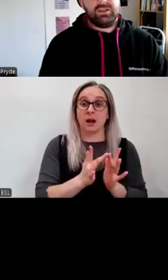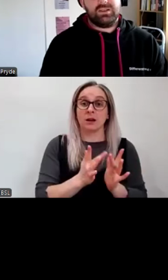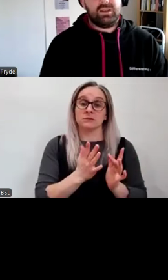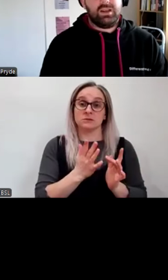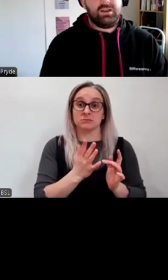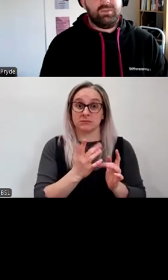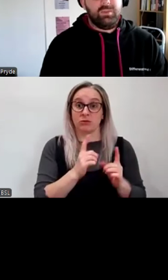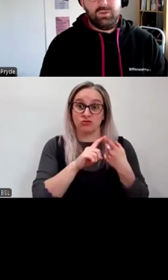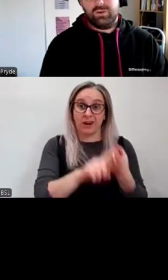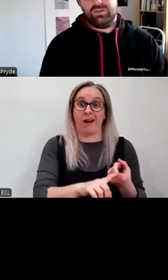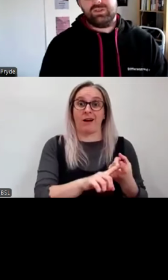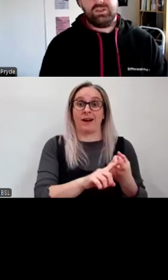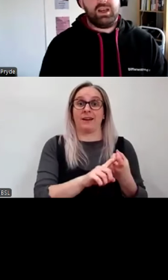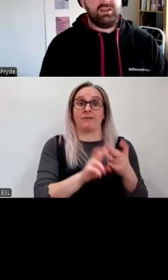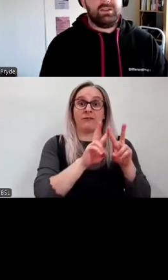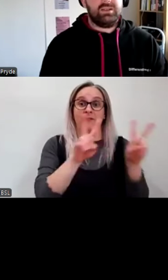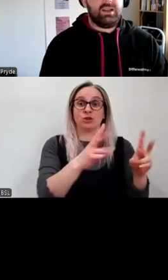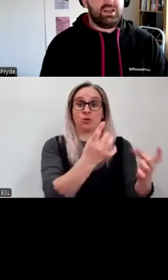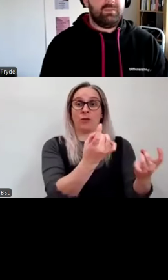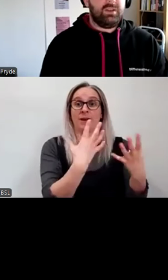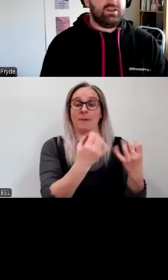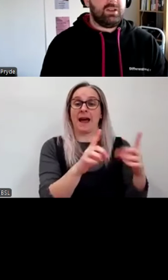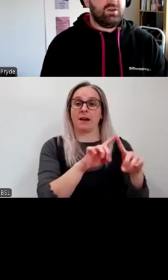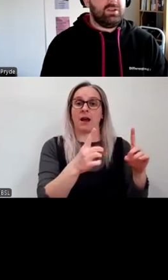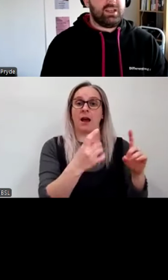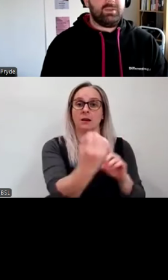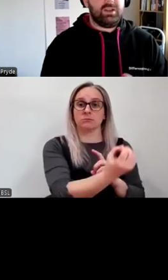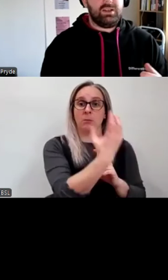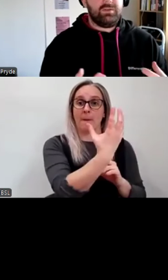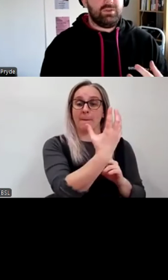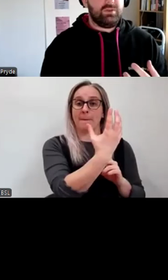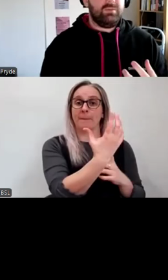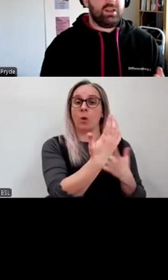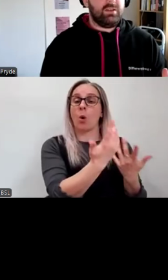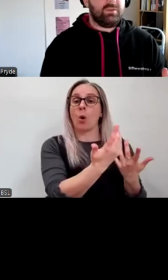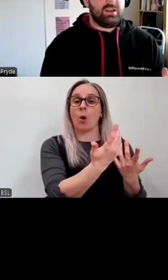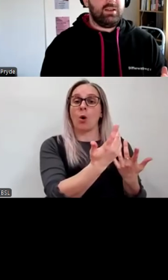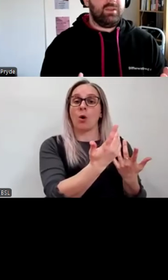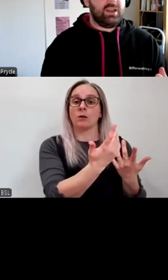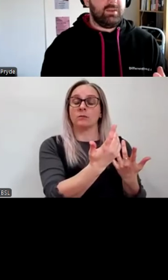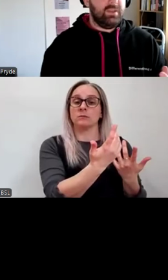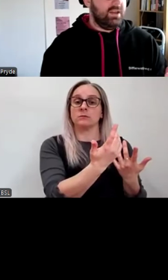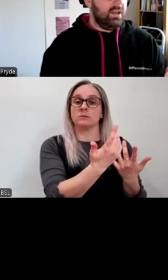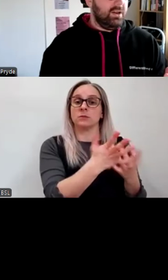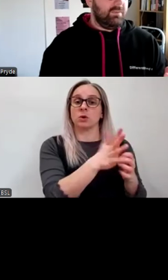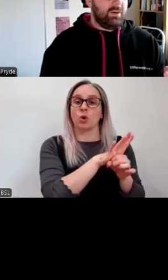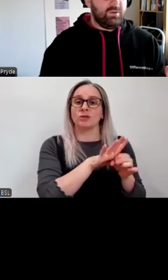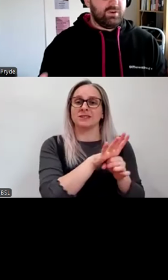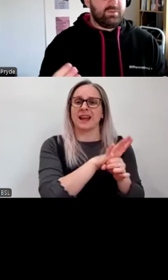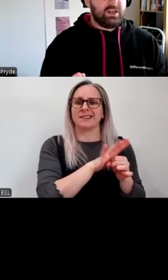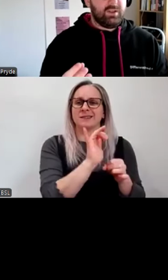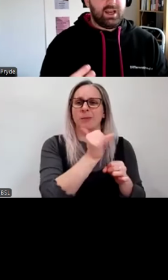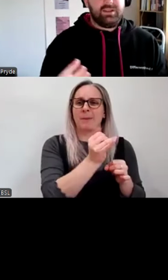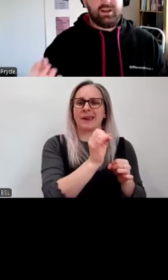Things like popovers and a like context provided through like a popover like add